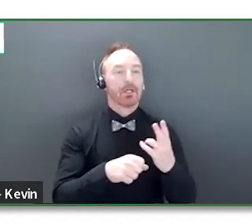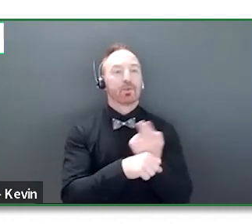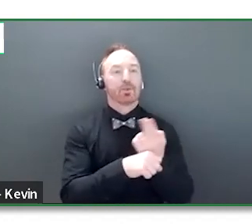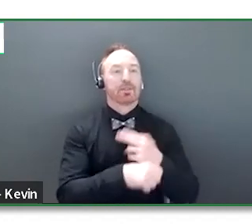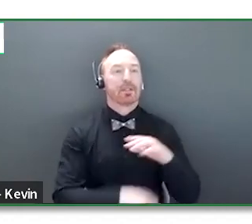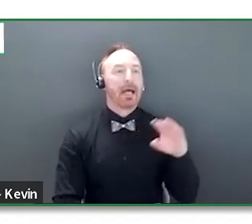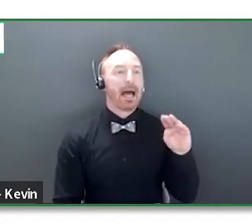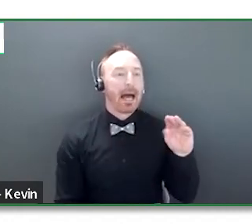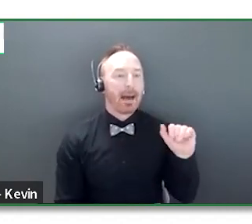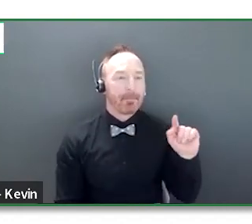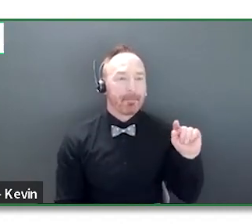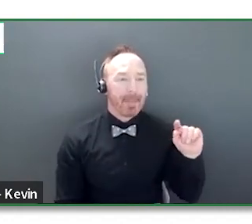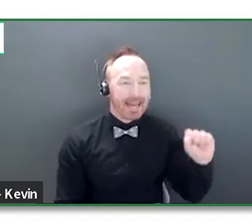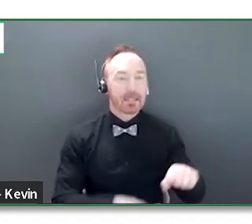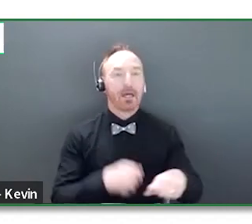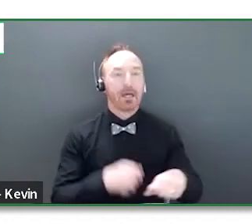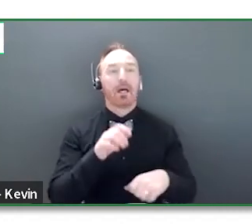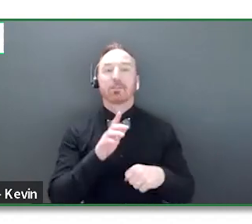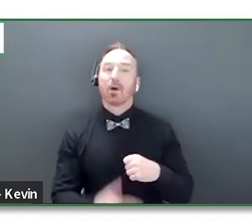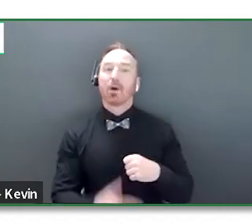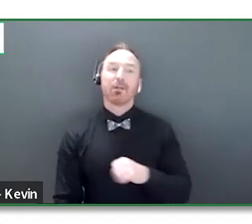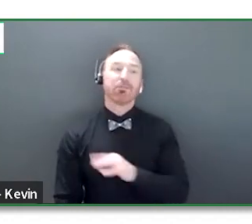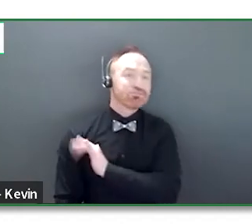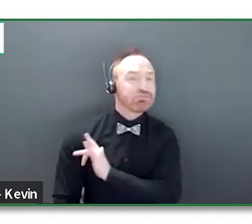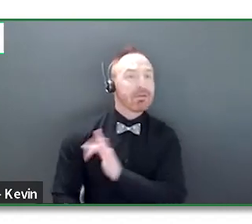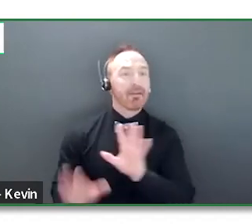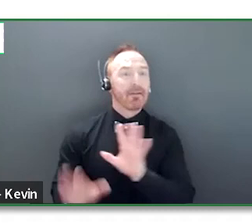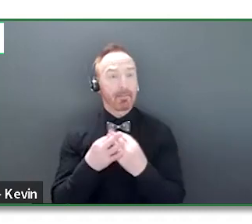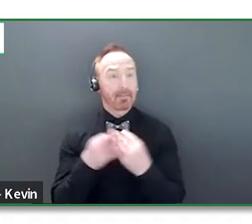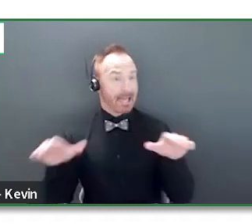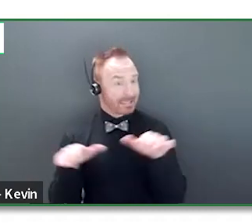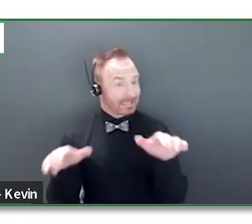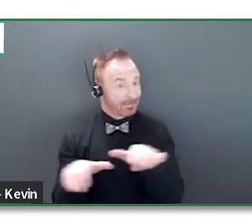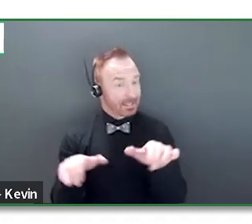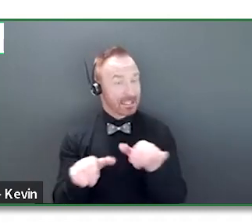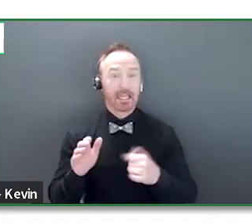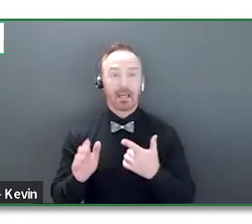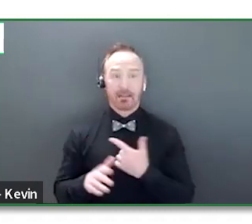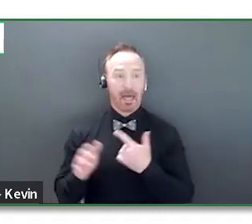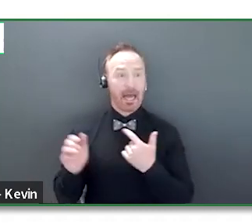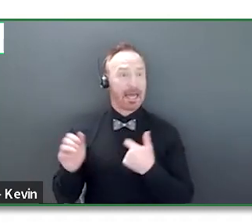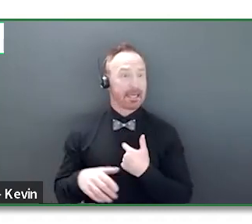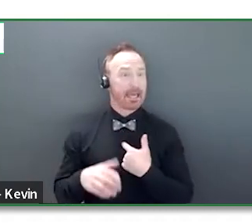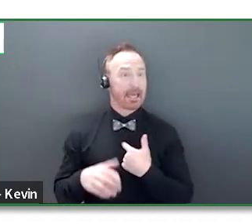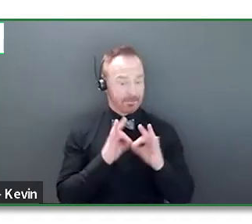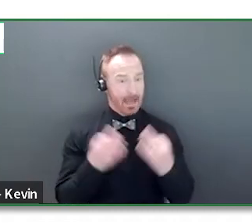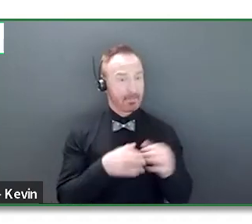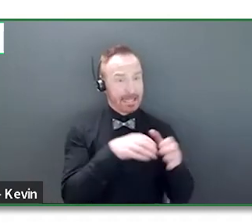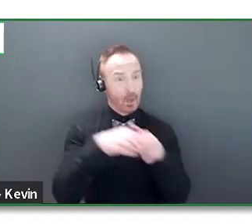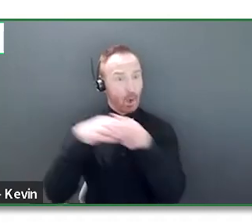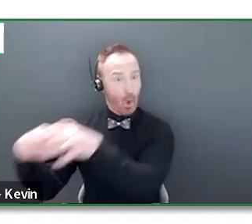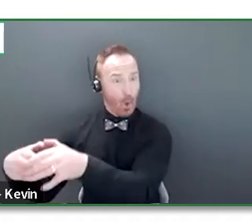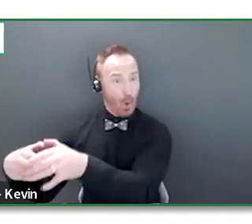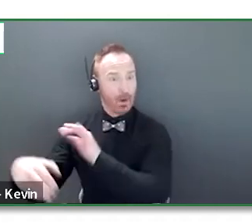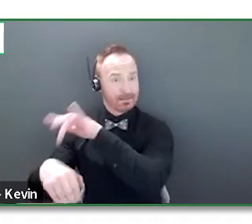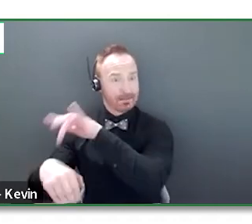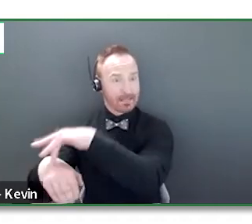family activity that people can now do and all experience the wonderful beaches of PEI that are gorgeous. Um